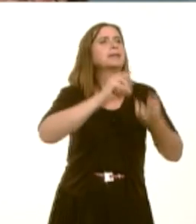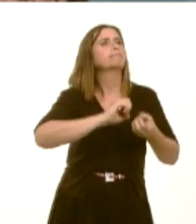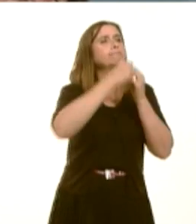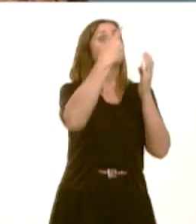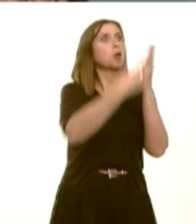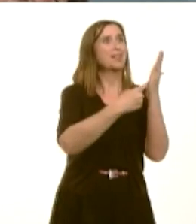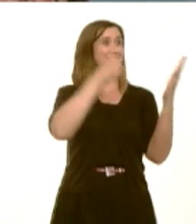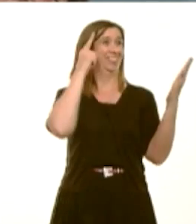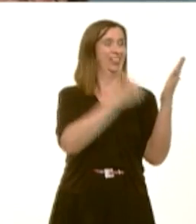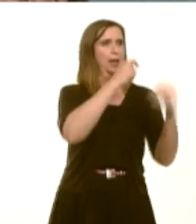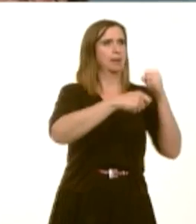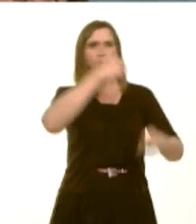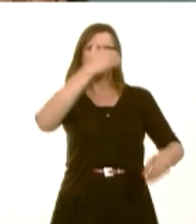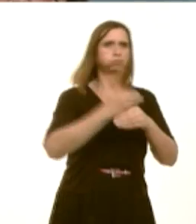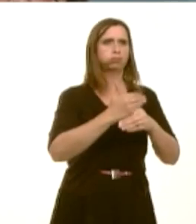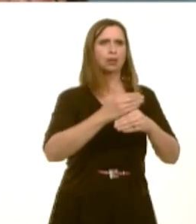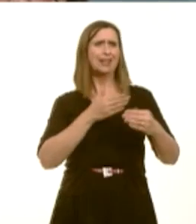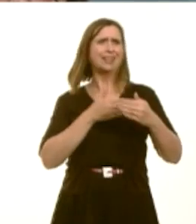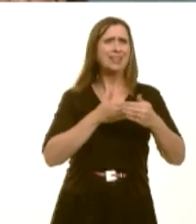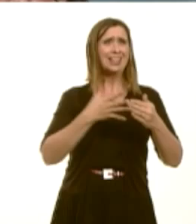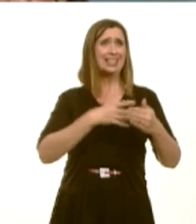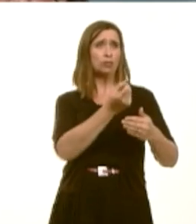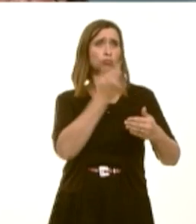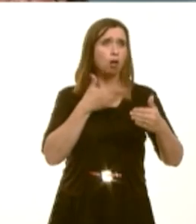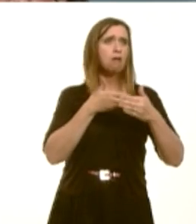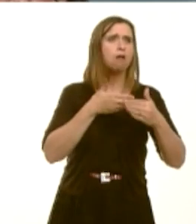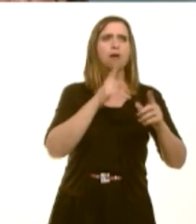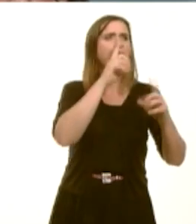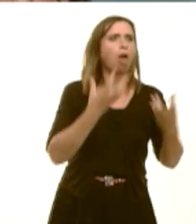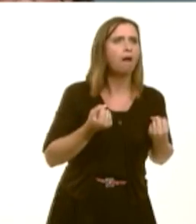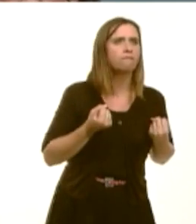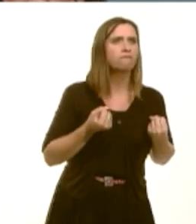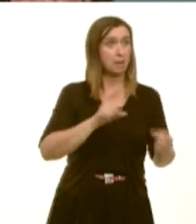preventing people from accessing these drugs. Will you, in the light of her remarks and